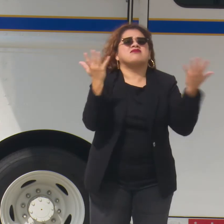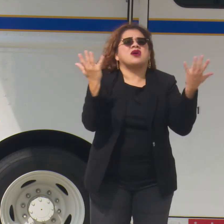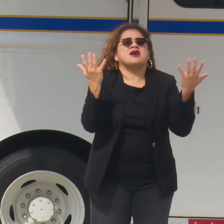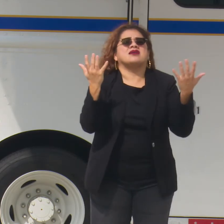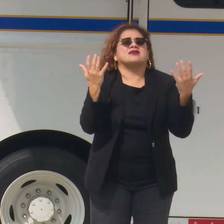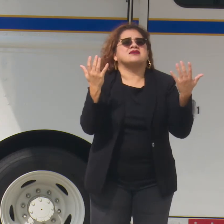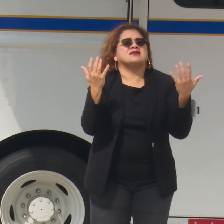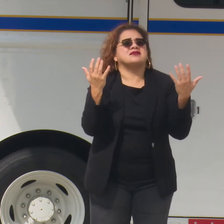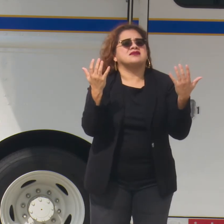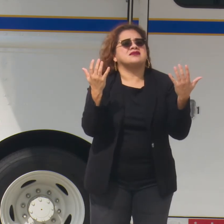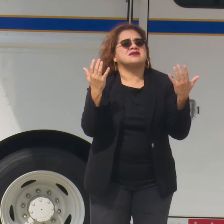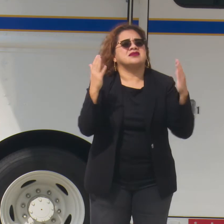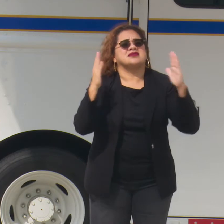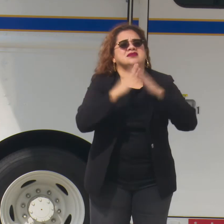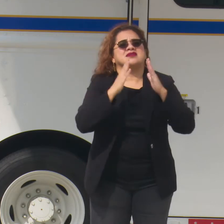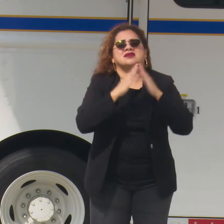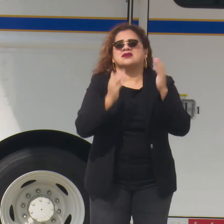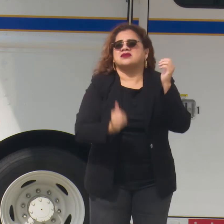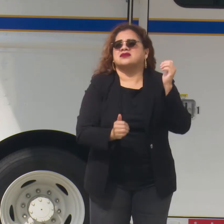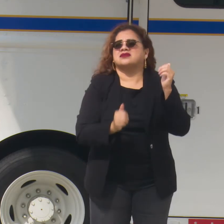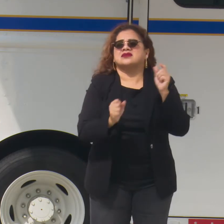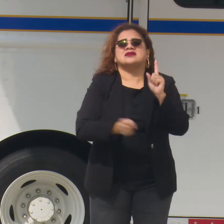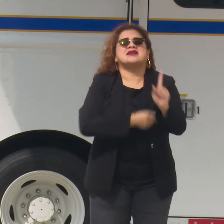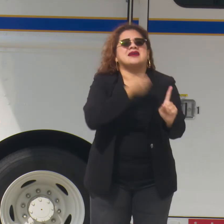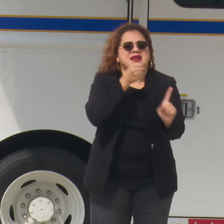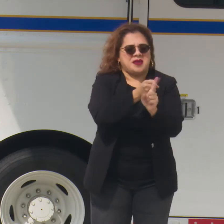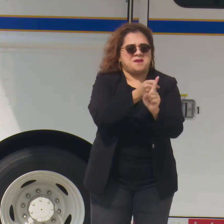one of the cities most impacted with COVID-19